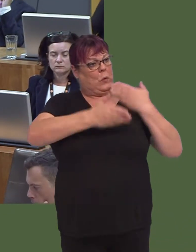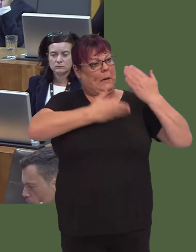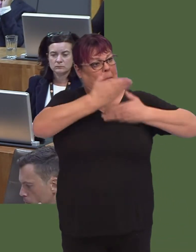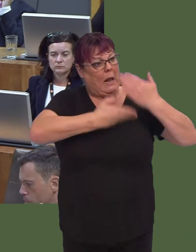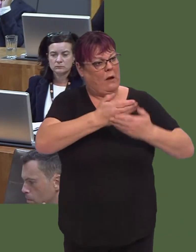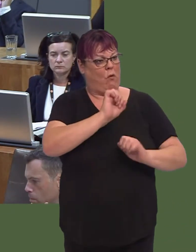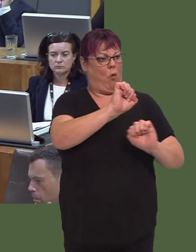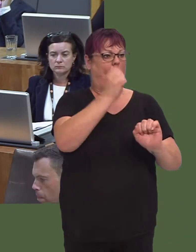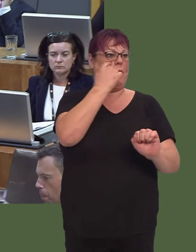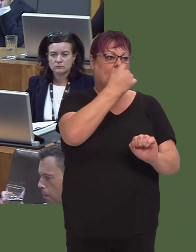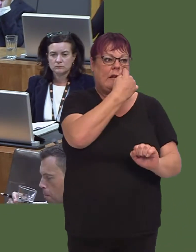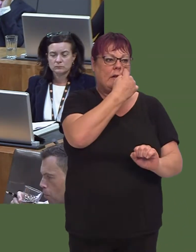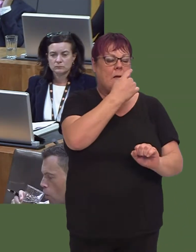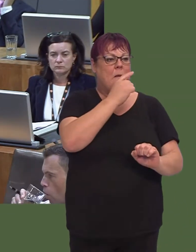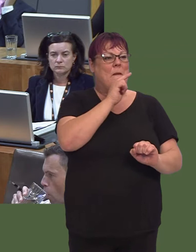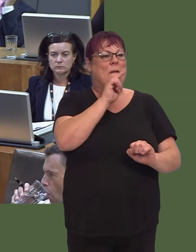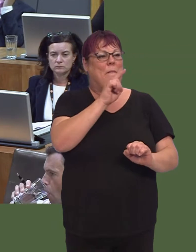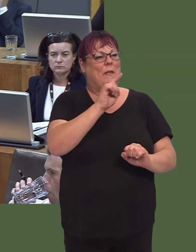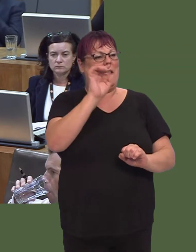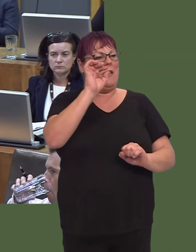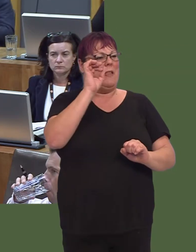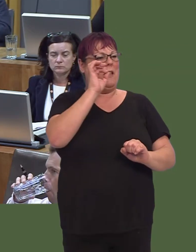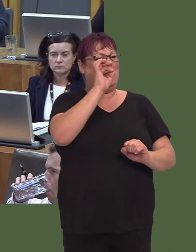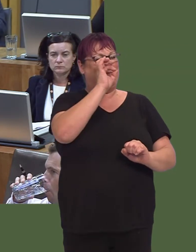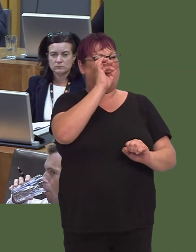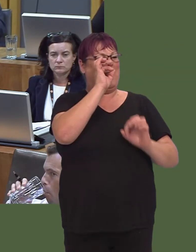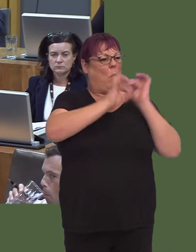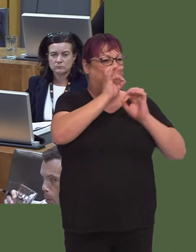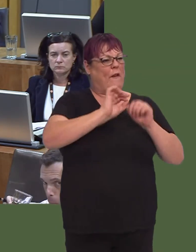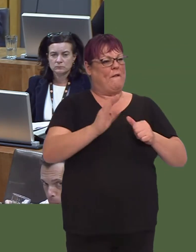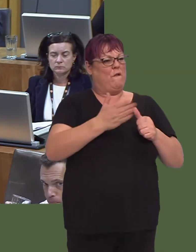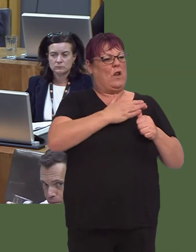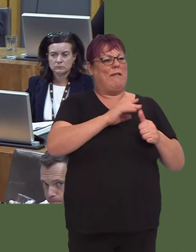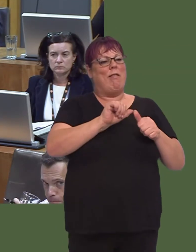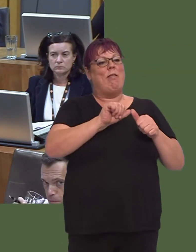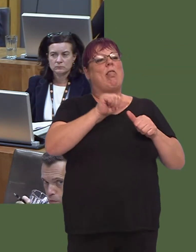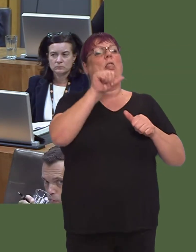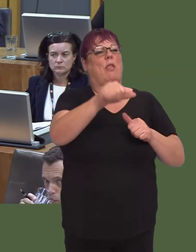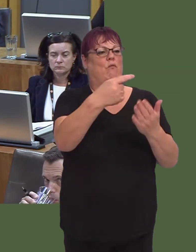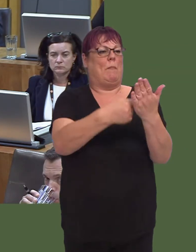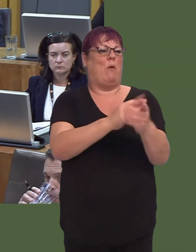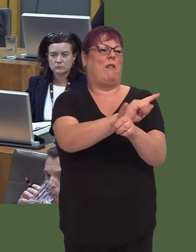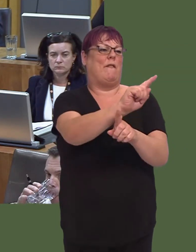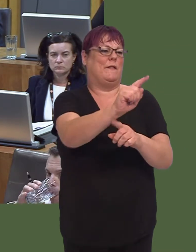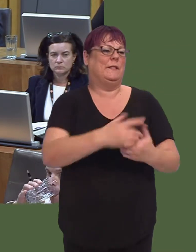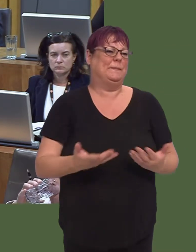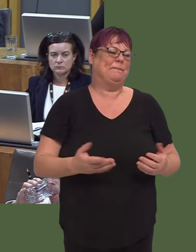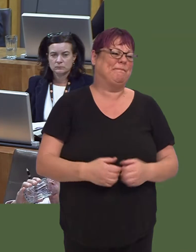the basis upon which that evidence was given. It was produced after the inquiry had finished, which is perhaps not the most helpful way